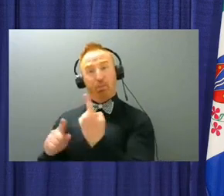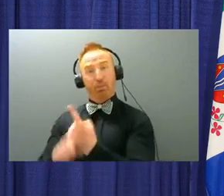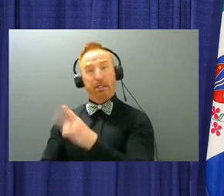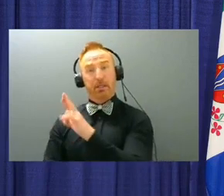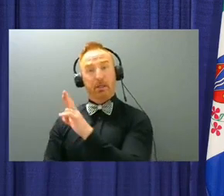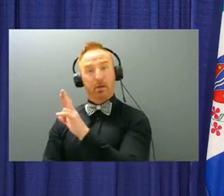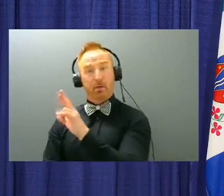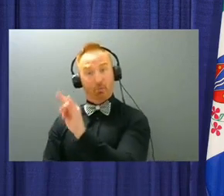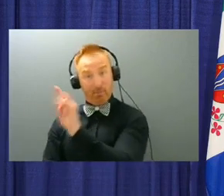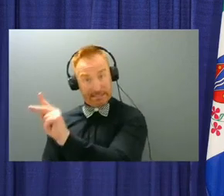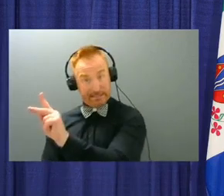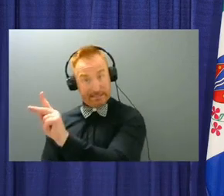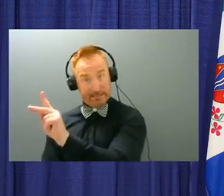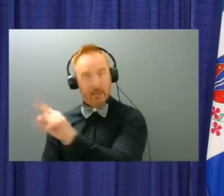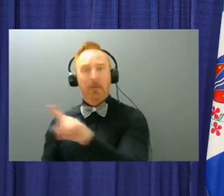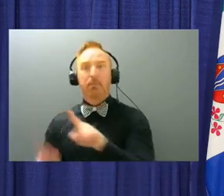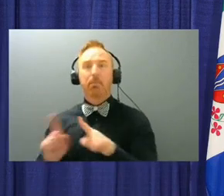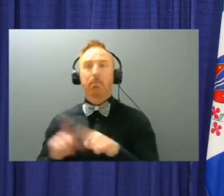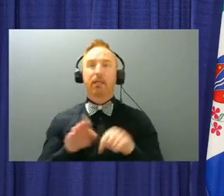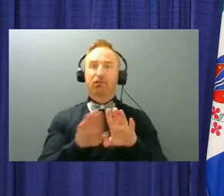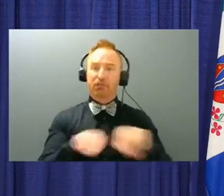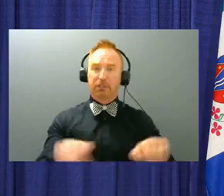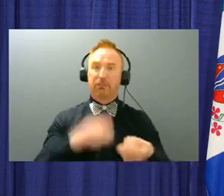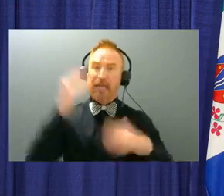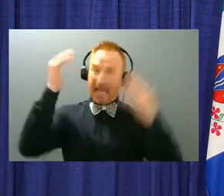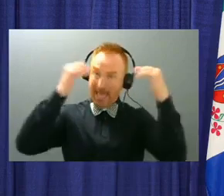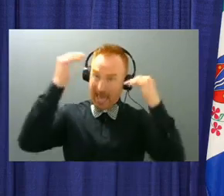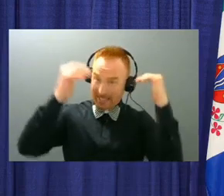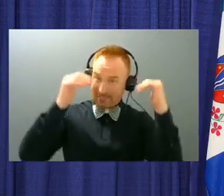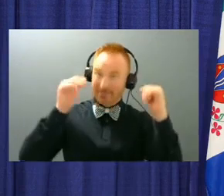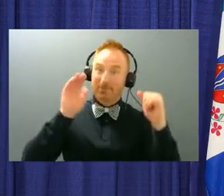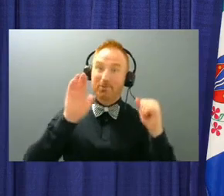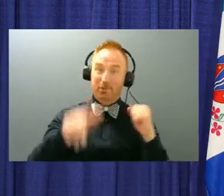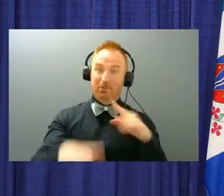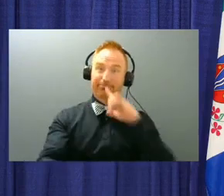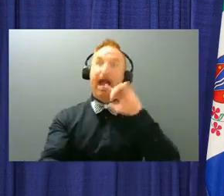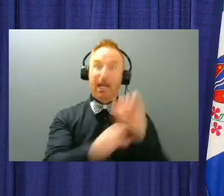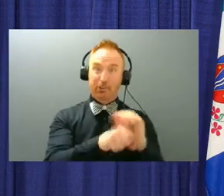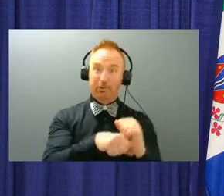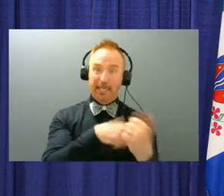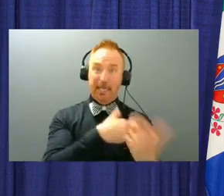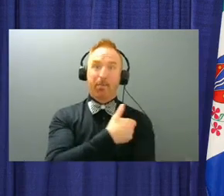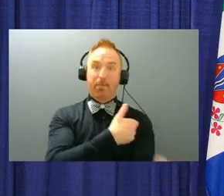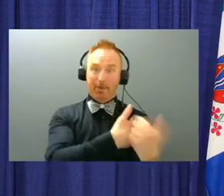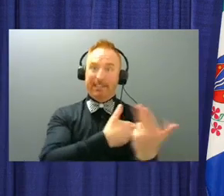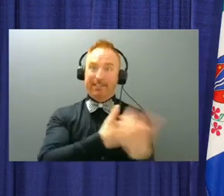risk but allowing kids and adults to actually participate